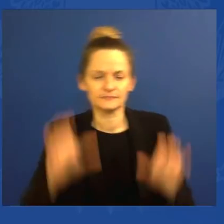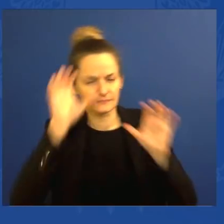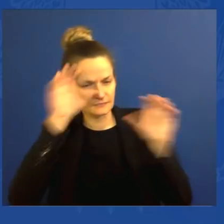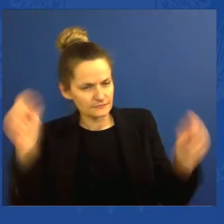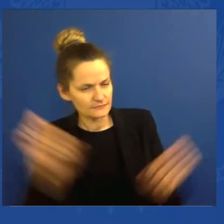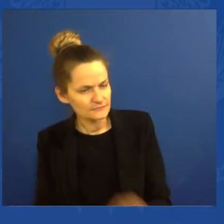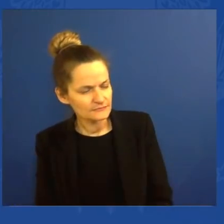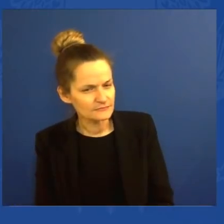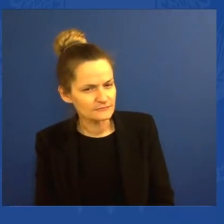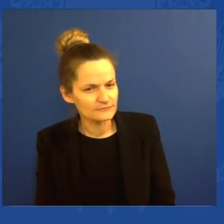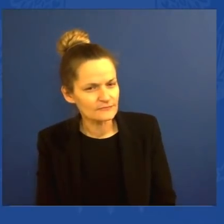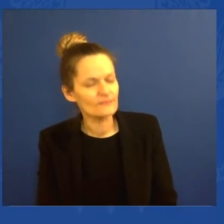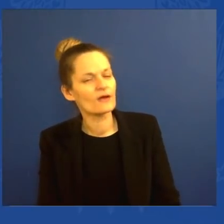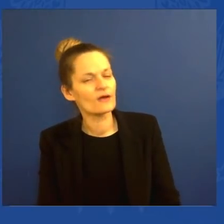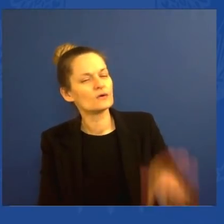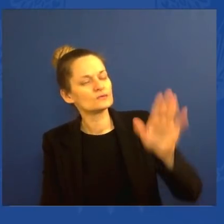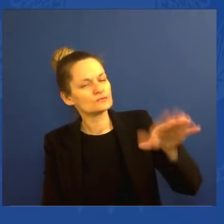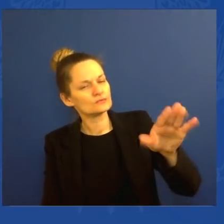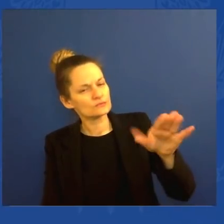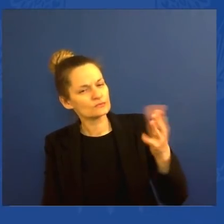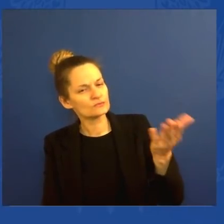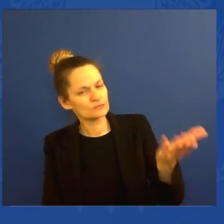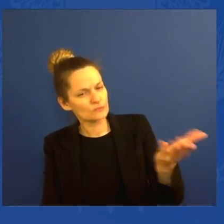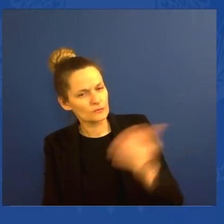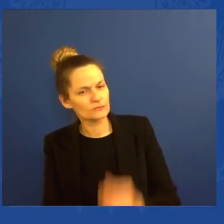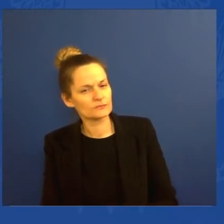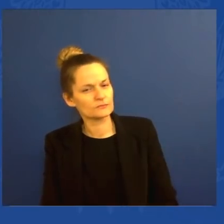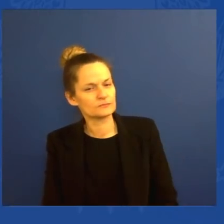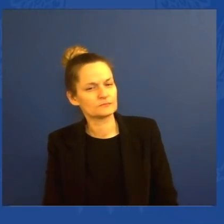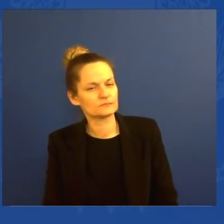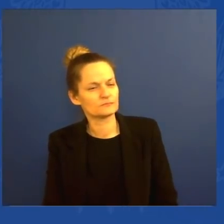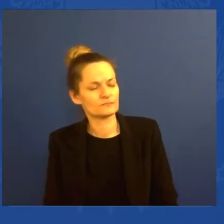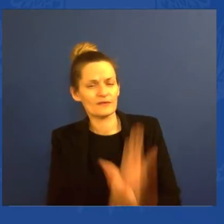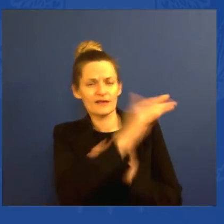there's a fundamental shift to the reality that we can't --